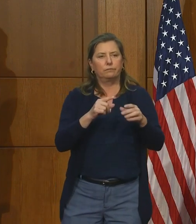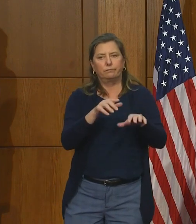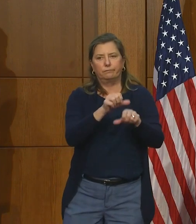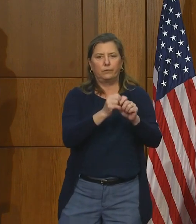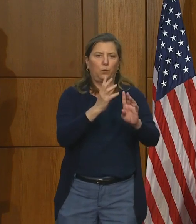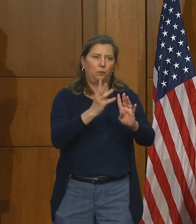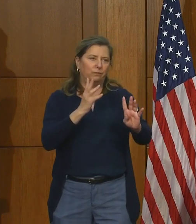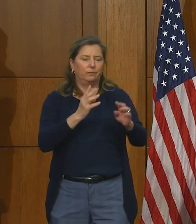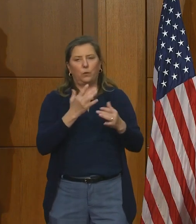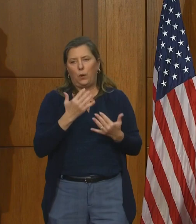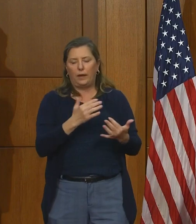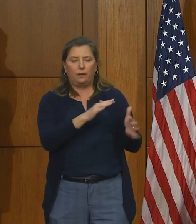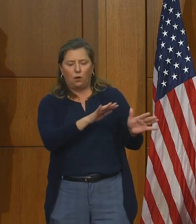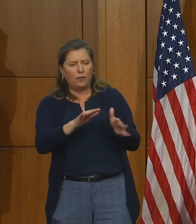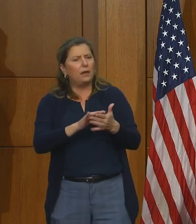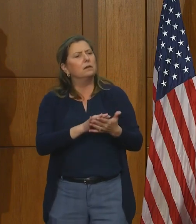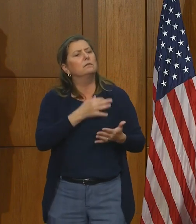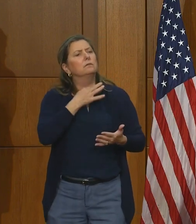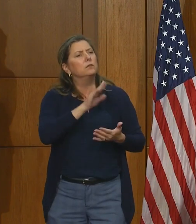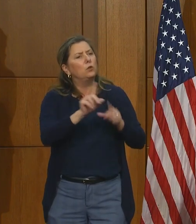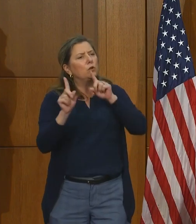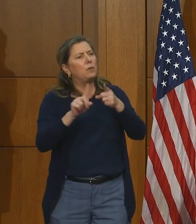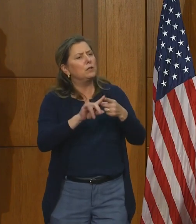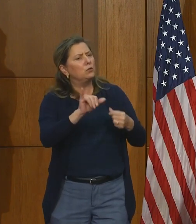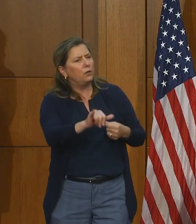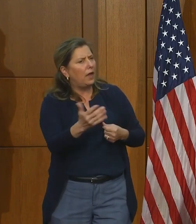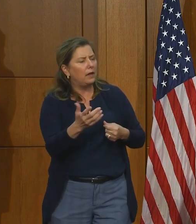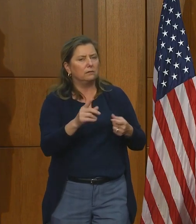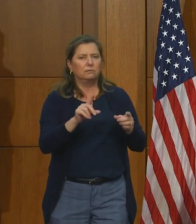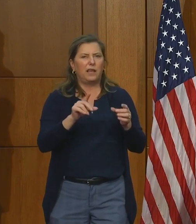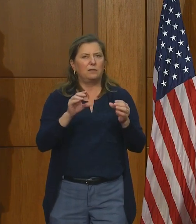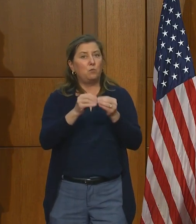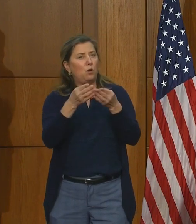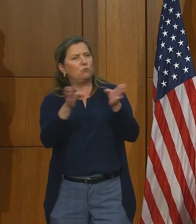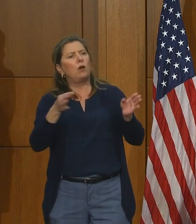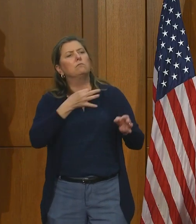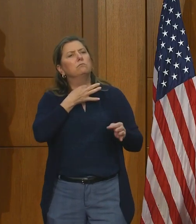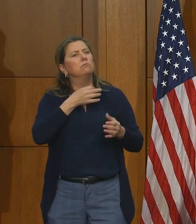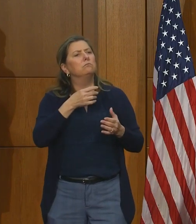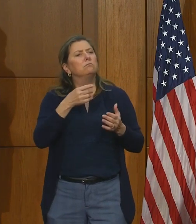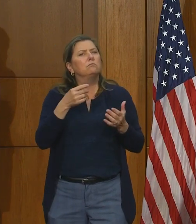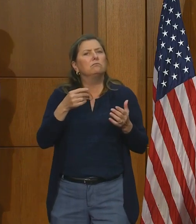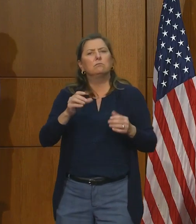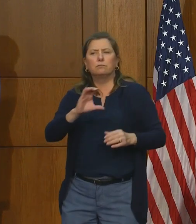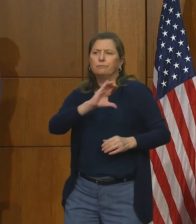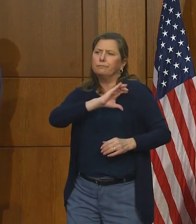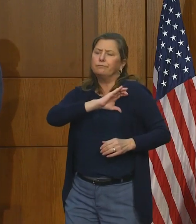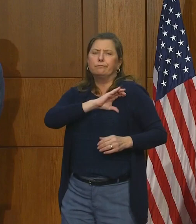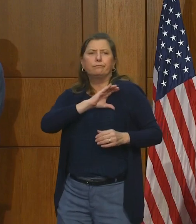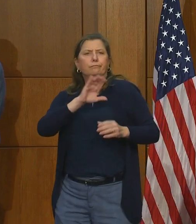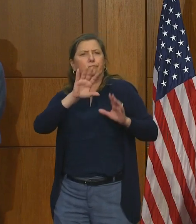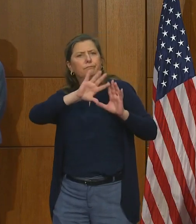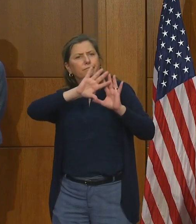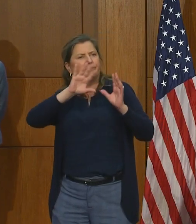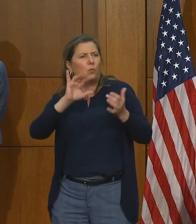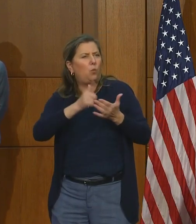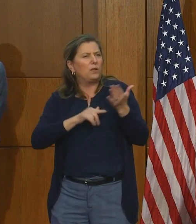THAT ARE BEING ALLOWED TO. FACE MASKS FOR WEIGHT STOPPING IS A YEAH WHAT'S YOUR WHAT'S YOUR RESPONSE TO THAT AND THEN JUST